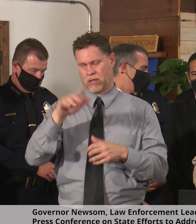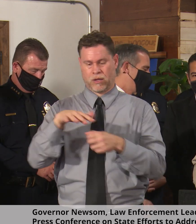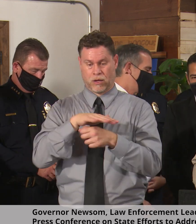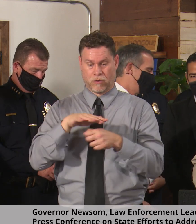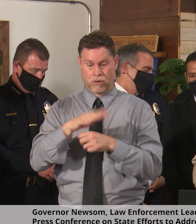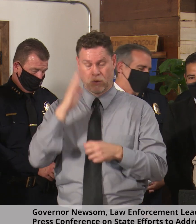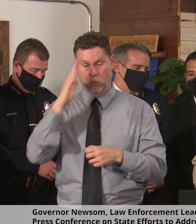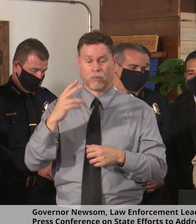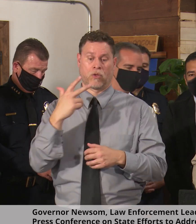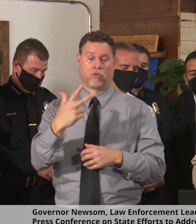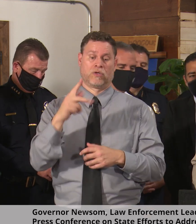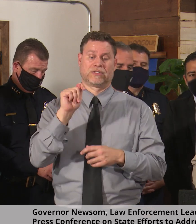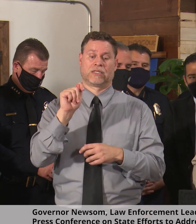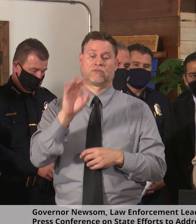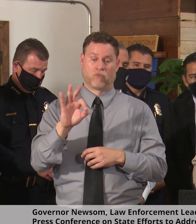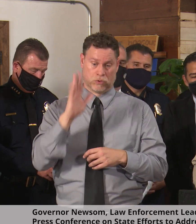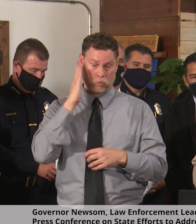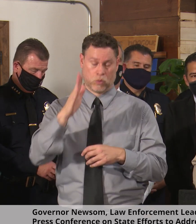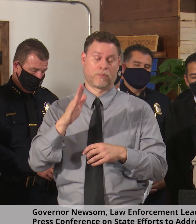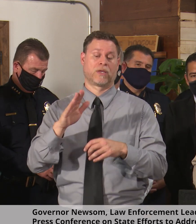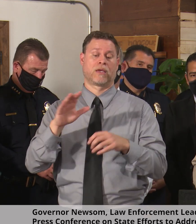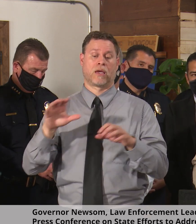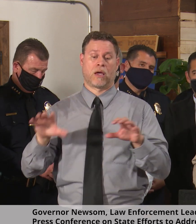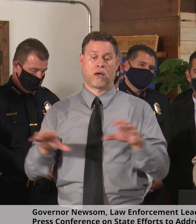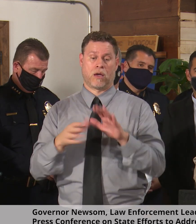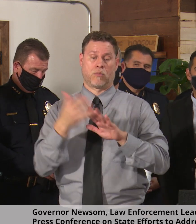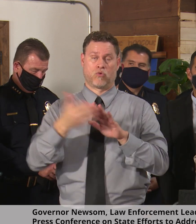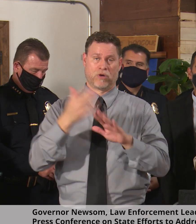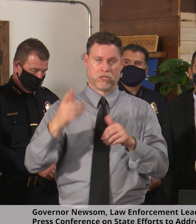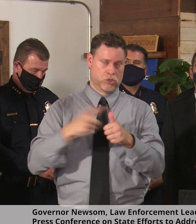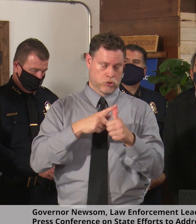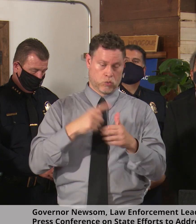going to be three task forces that are going to be operating initially and what we've done since